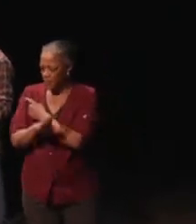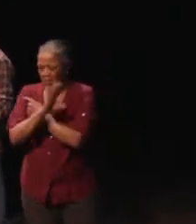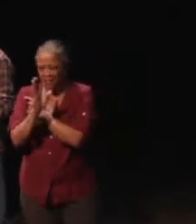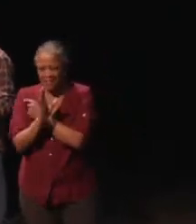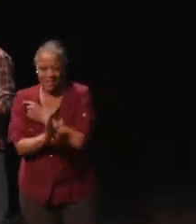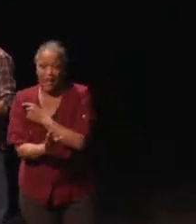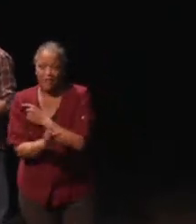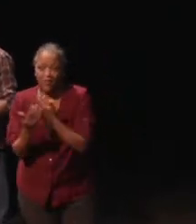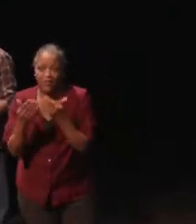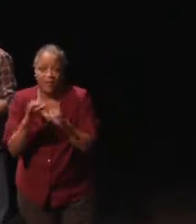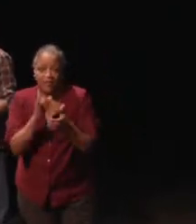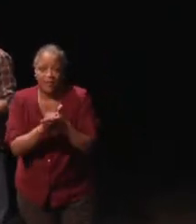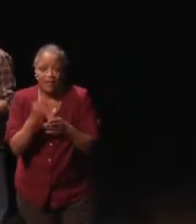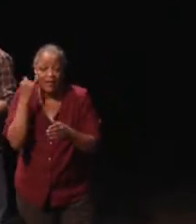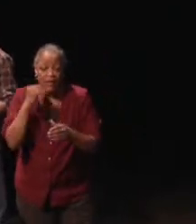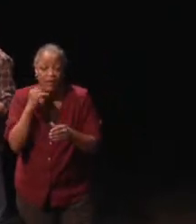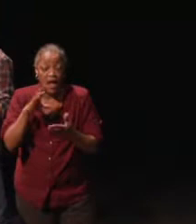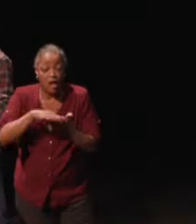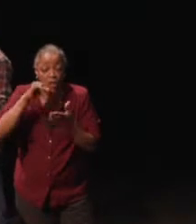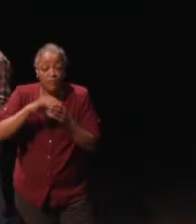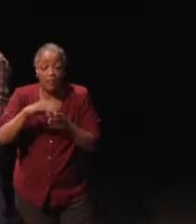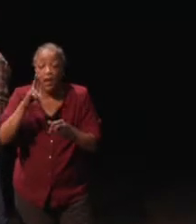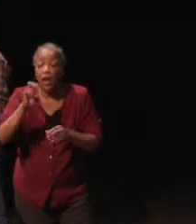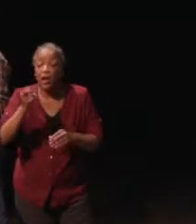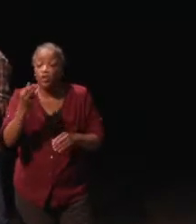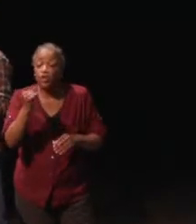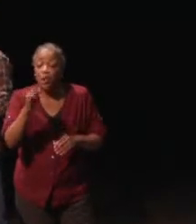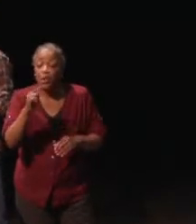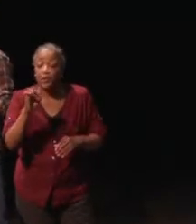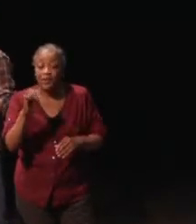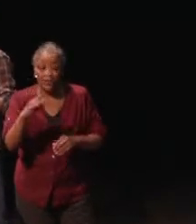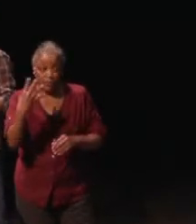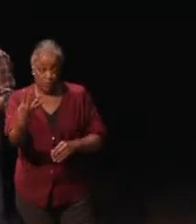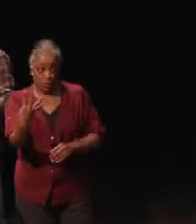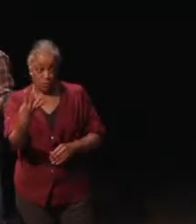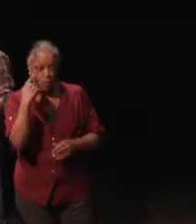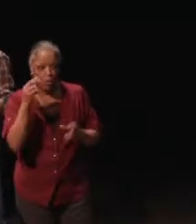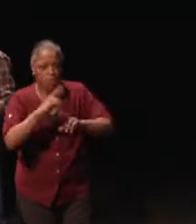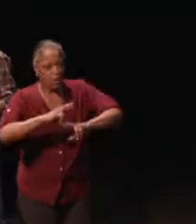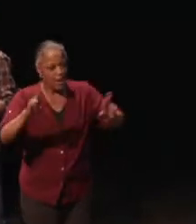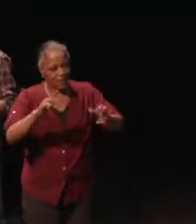learned what we learned from Uncharted 4 either, that we were already in the start of